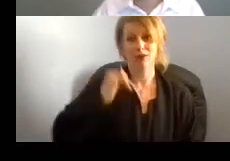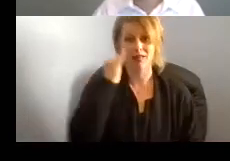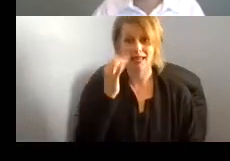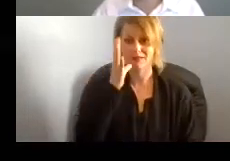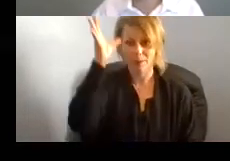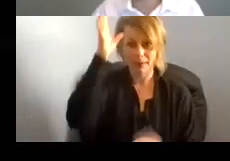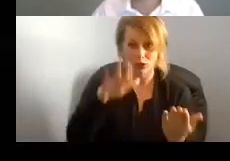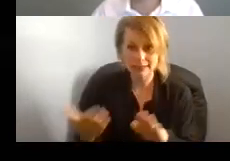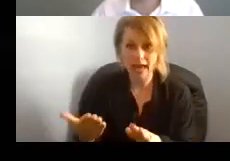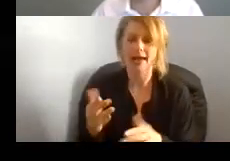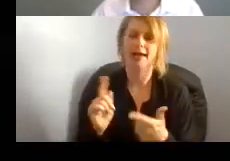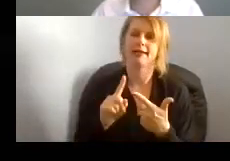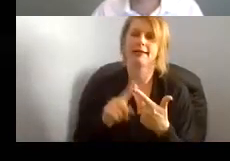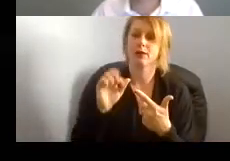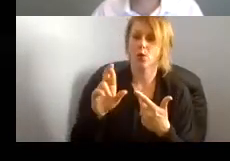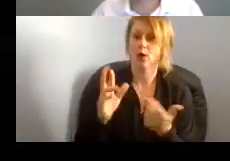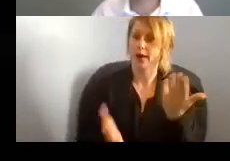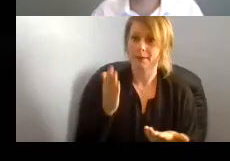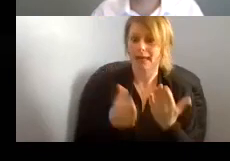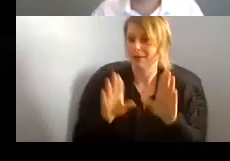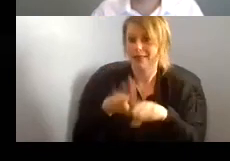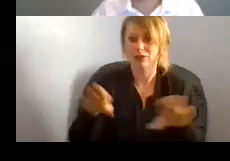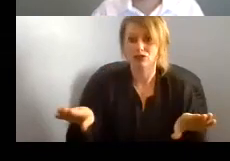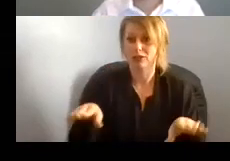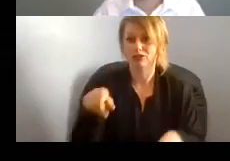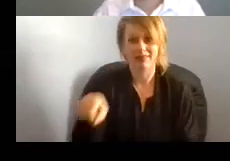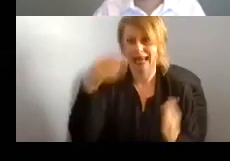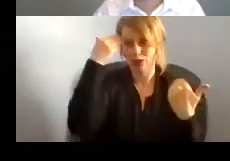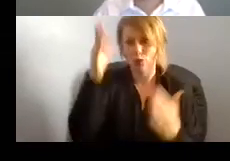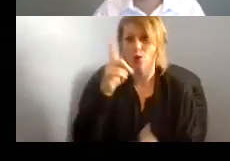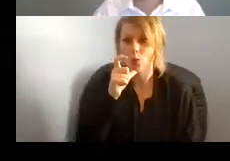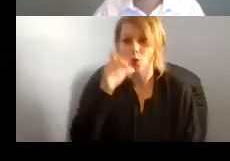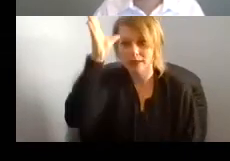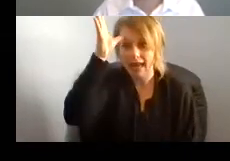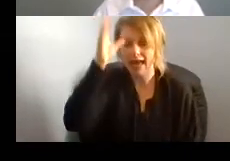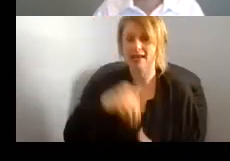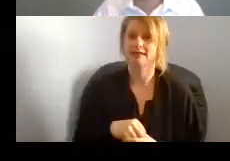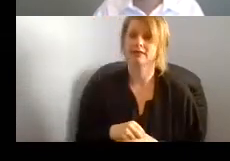for example, never knew who their dad was. Maybe they were conceived artificially, and they don’t actually